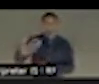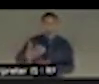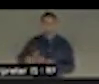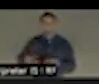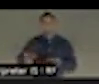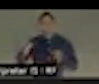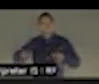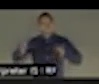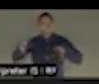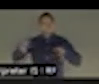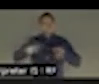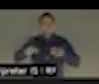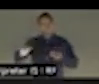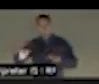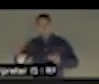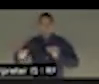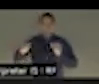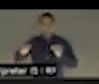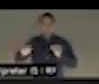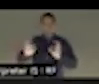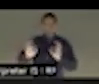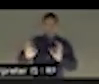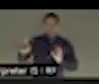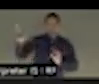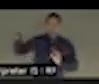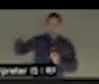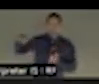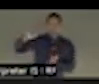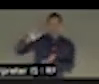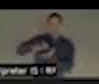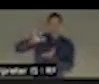out after this webinar because it also seems like we do not have the possibility